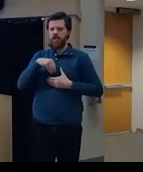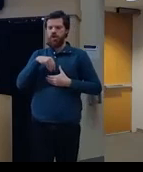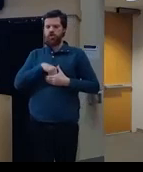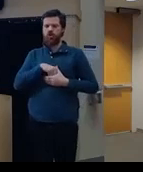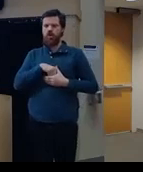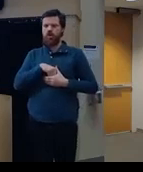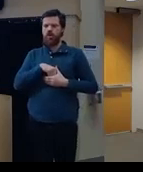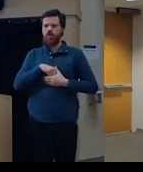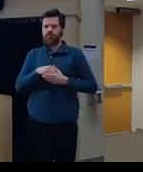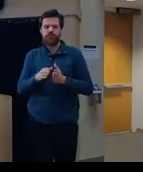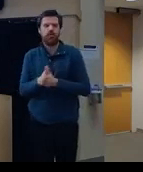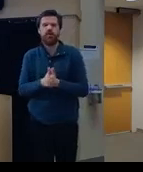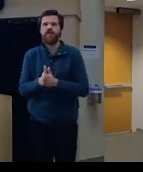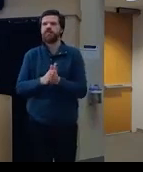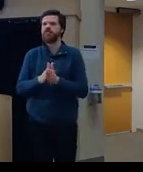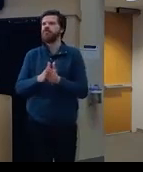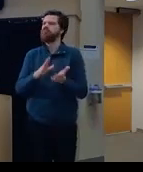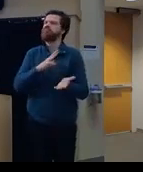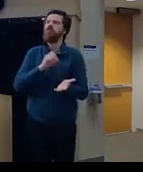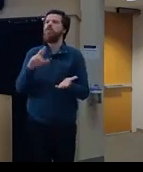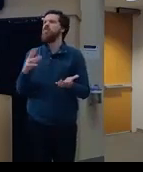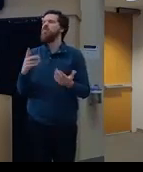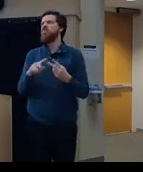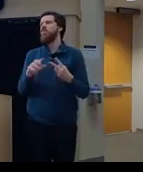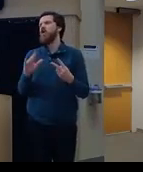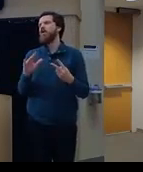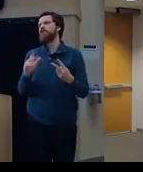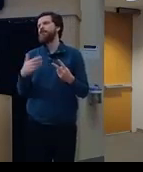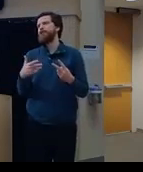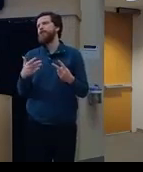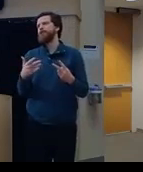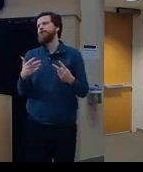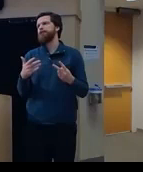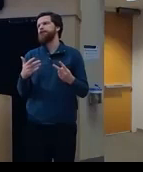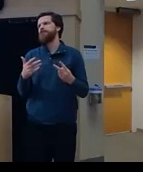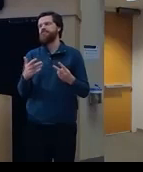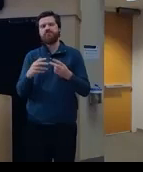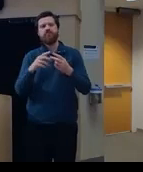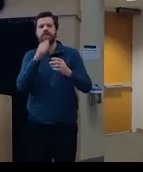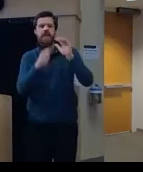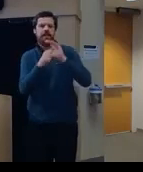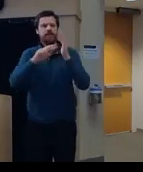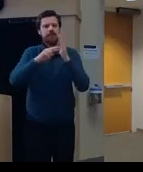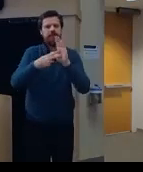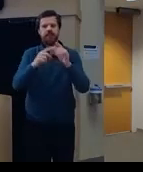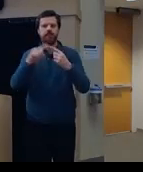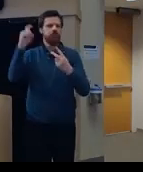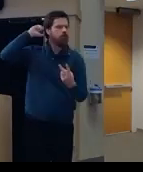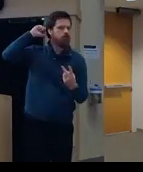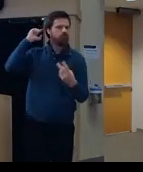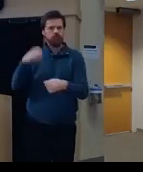of motivation or or you know looking at the the uh the hidden meaning or the subconscious expressions